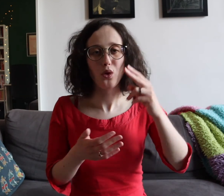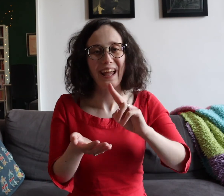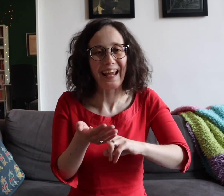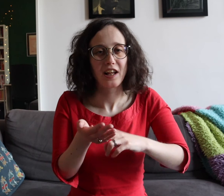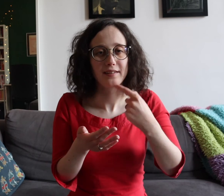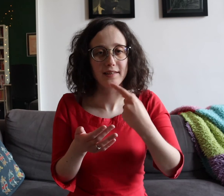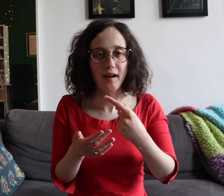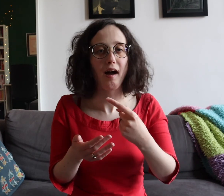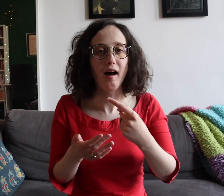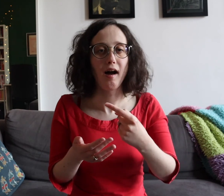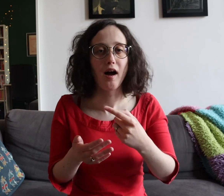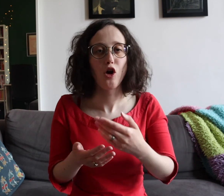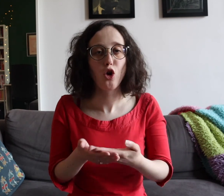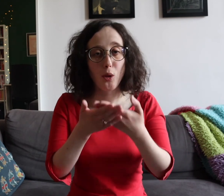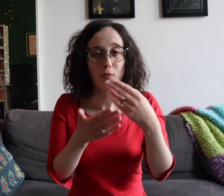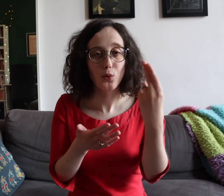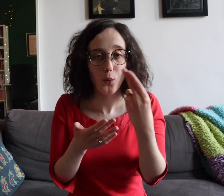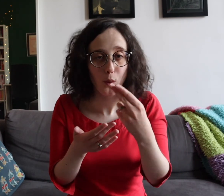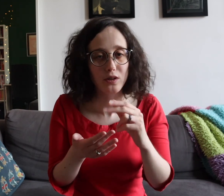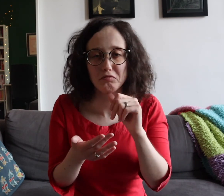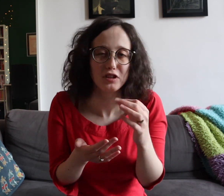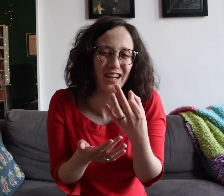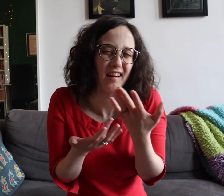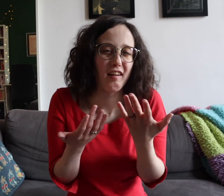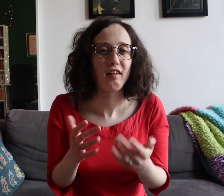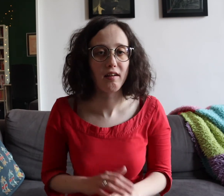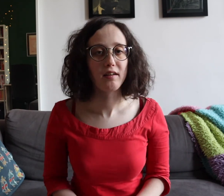You can just admit honestly that you need help and that that's okay.